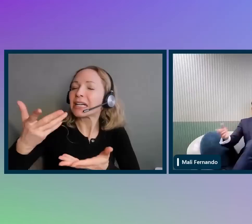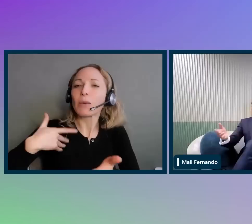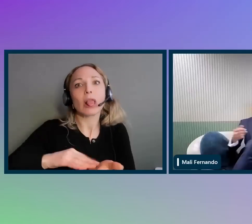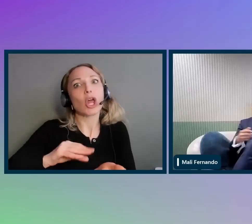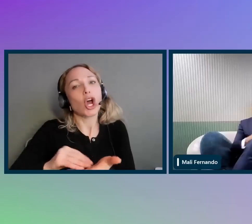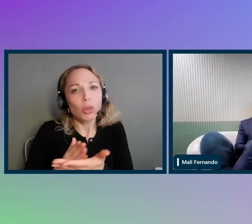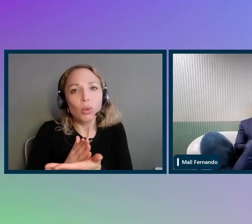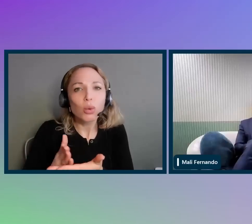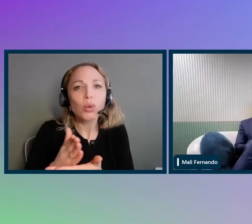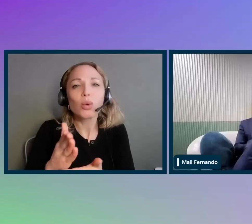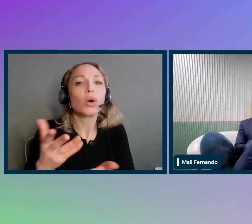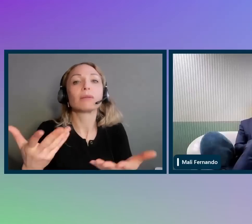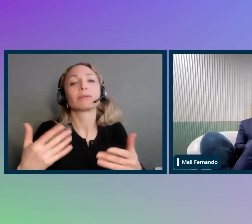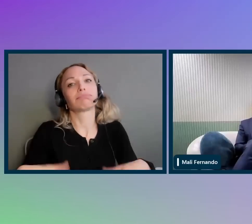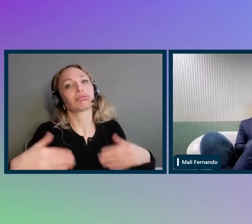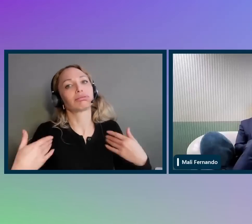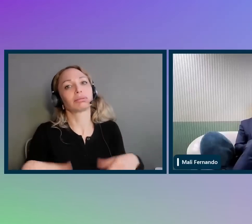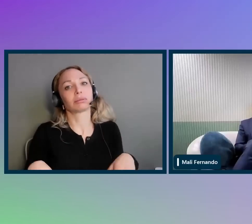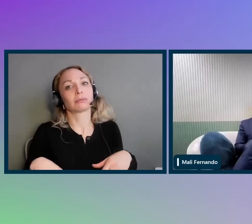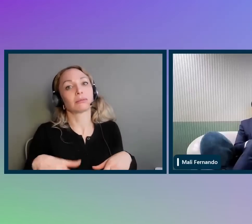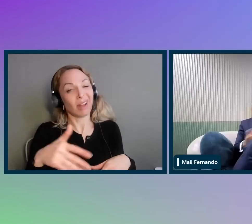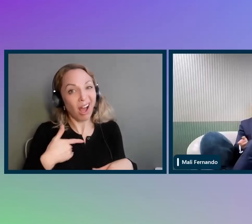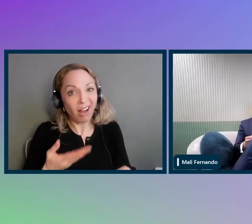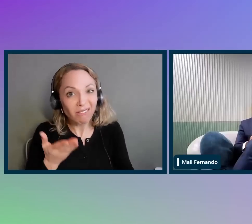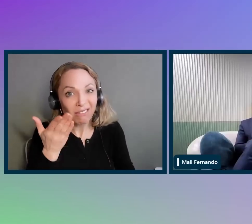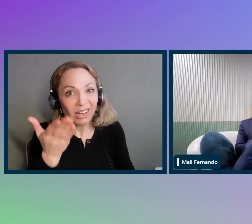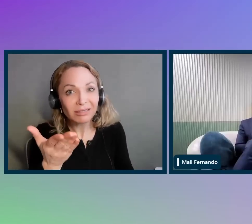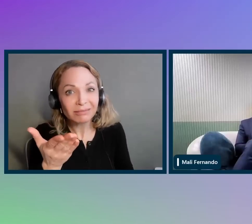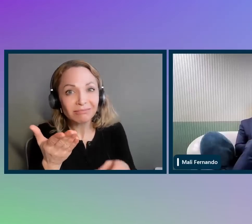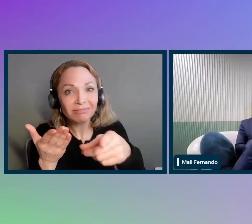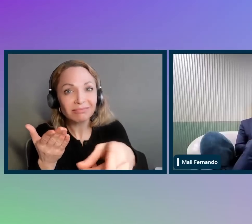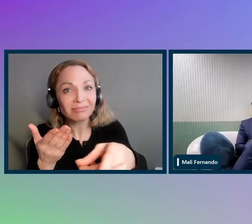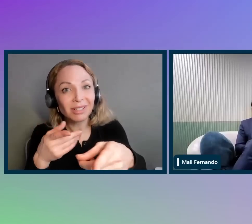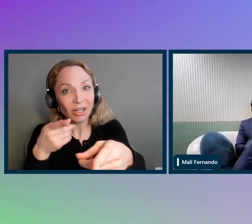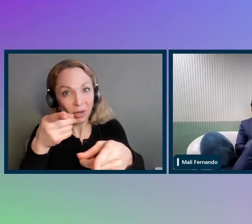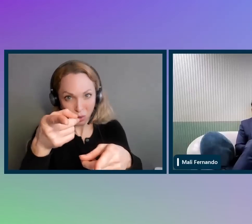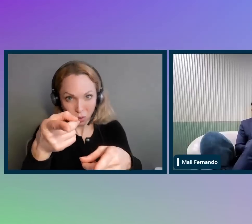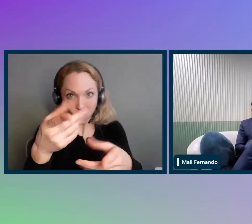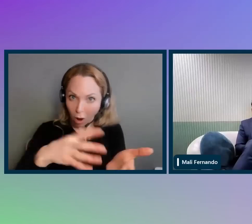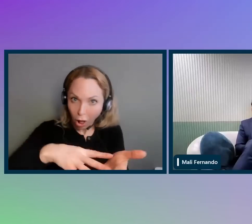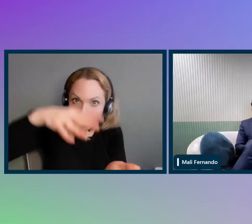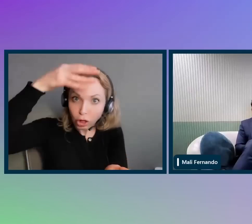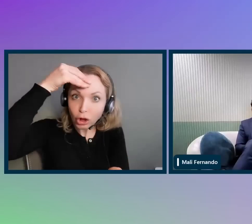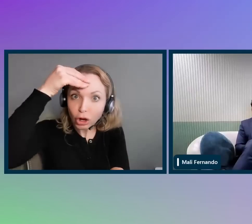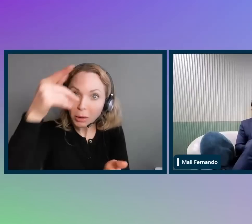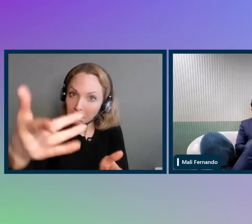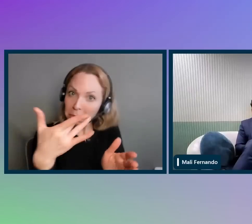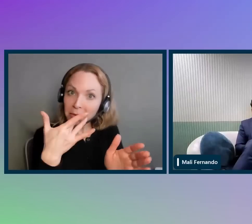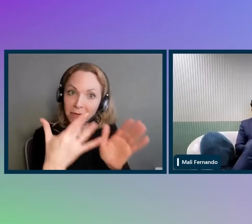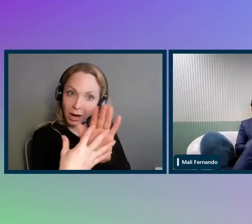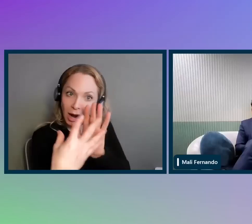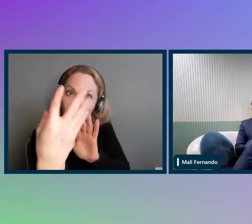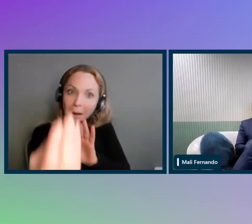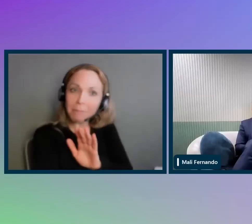you want to learn from us and replicate this? Get in touch. I'd love to see other organizations run their own apprenticeship program.